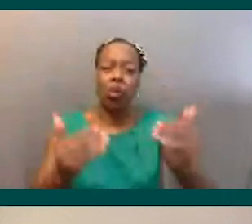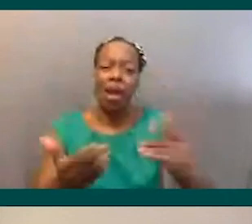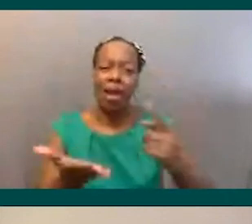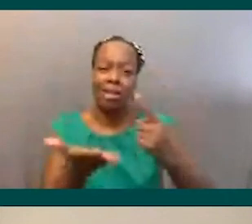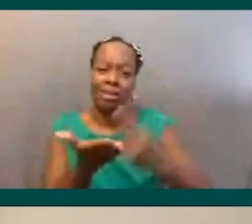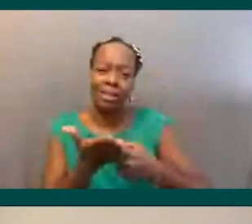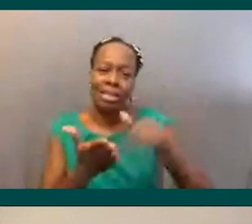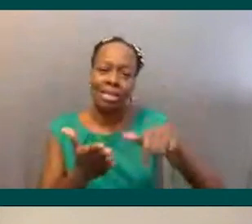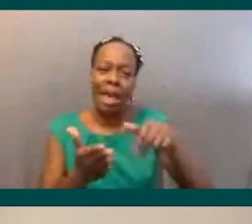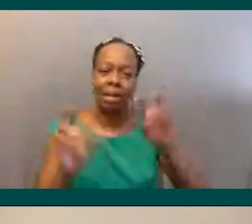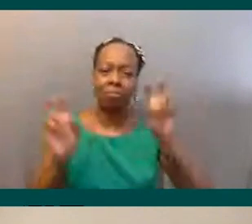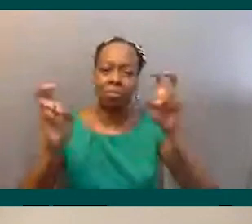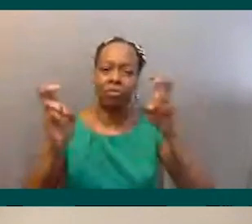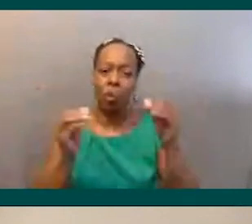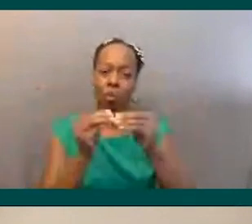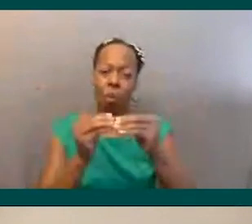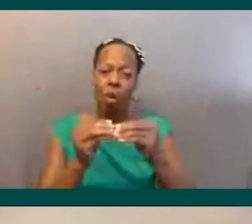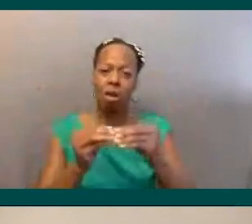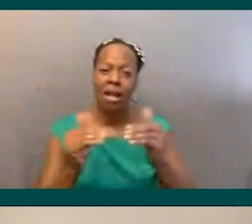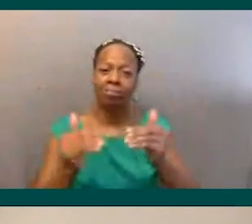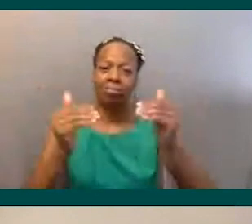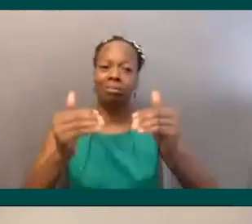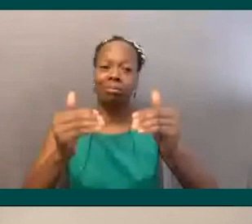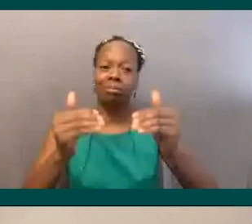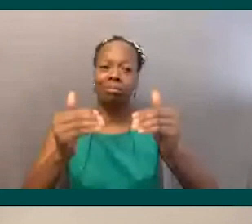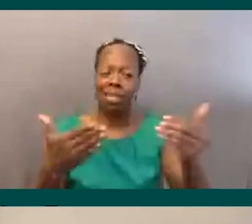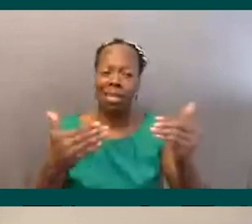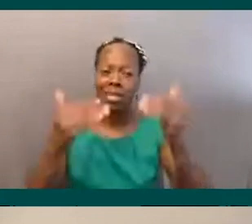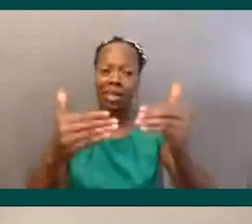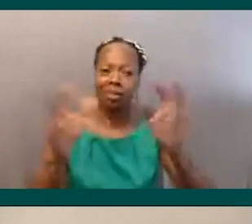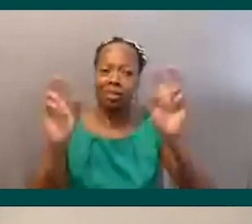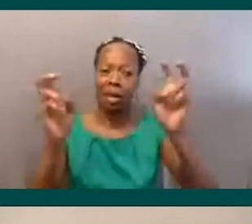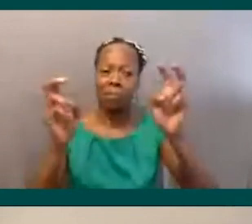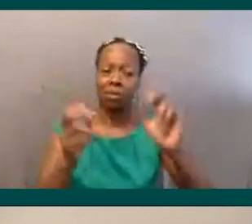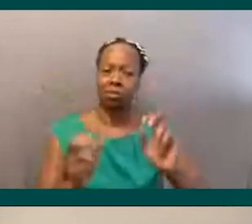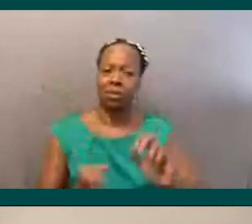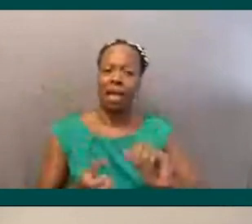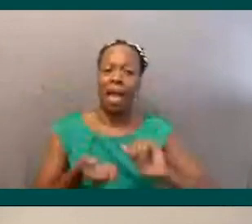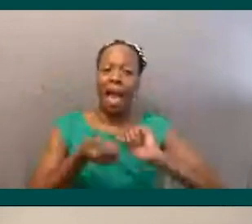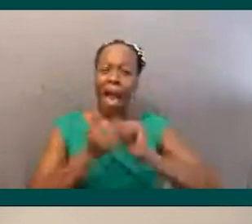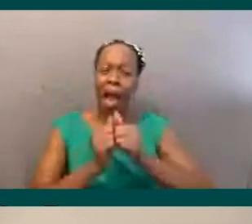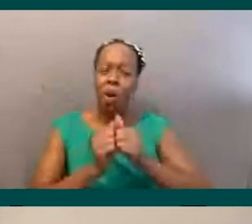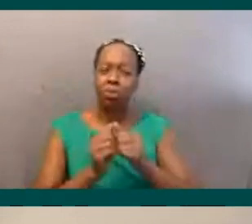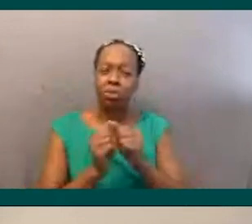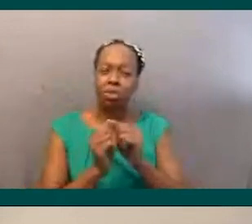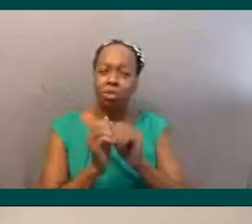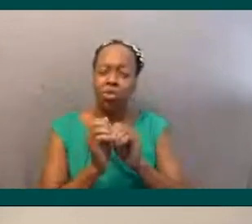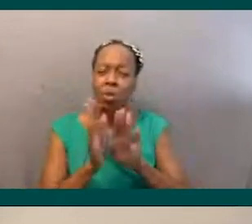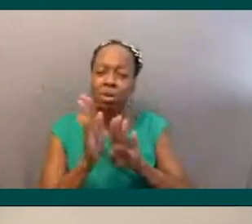and going on to our next topic, which is how to develop your (audio glitches) look like.